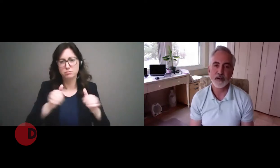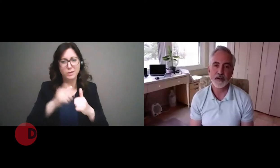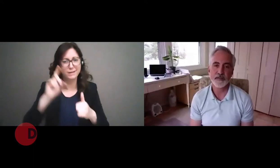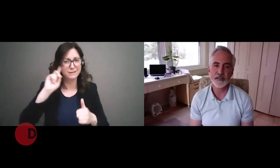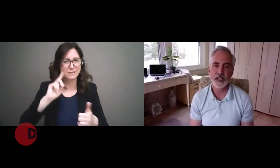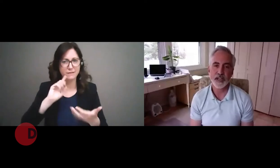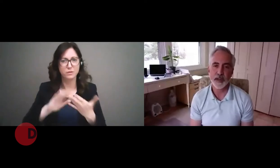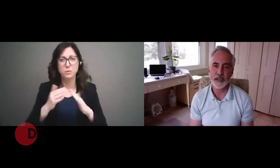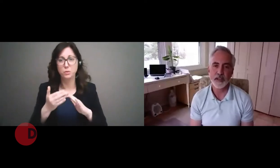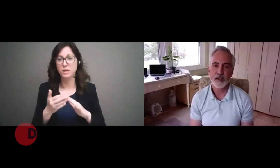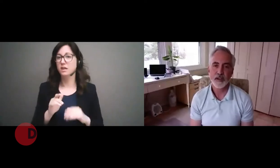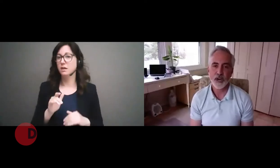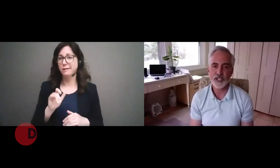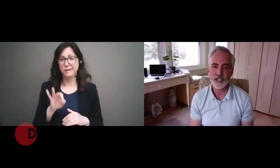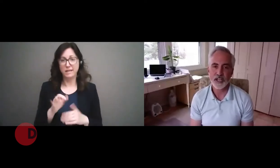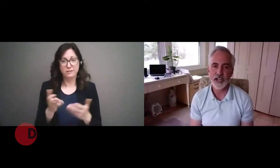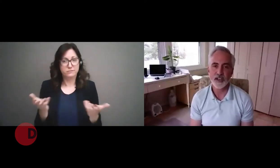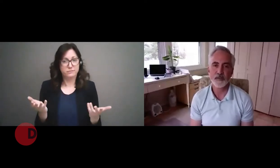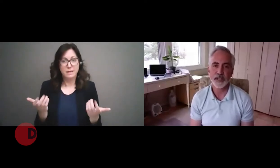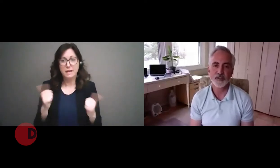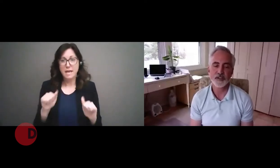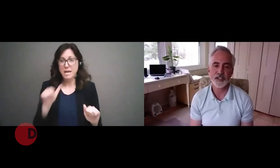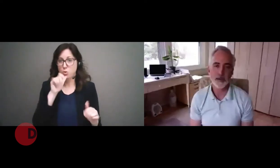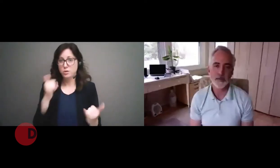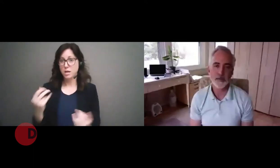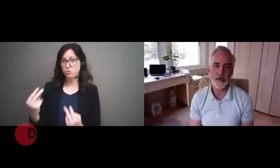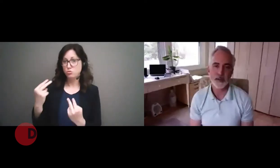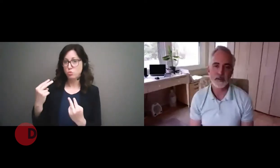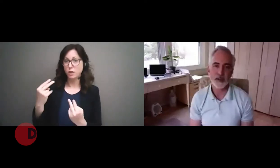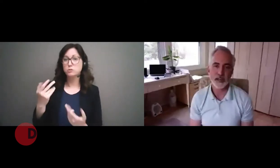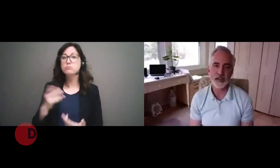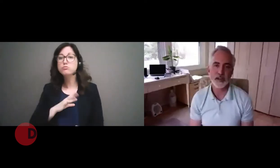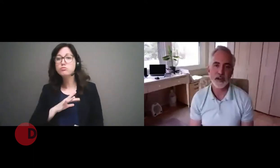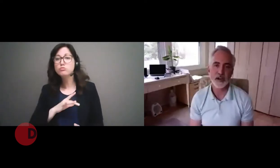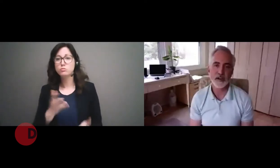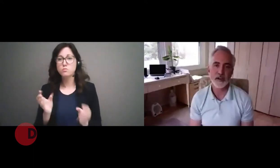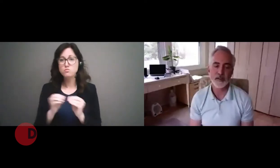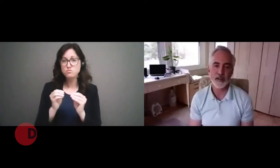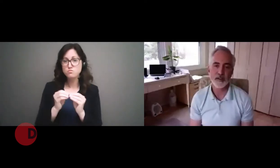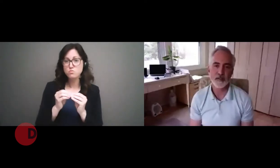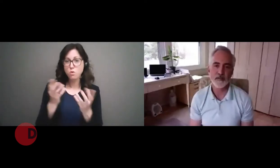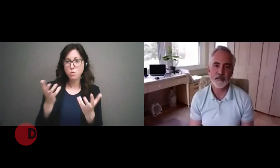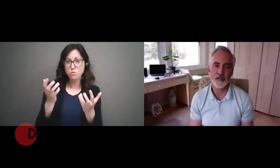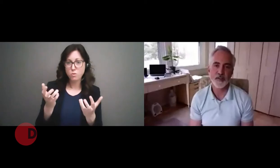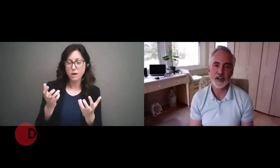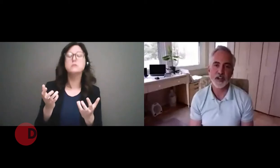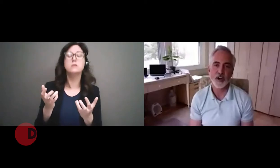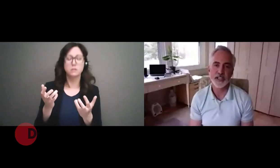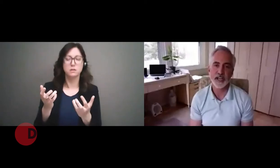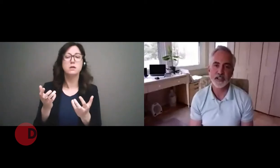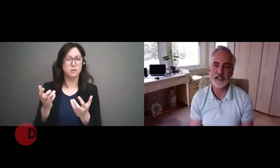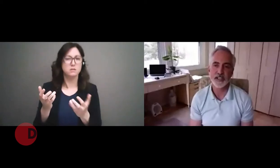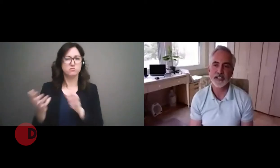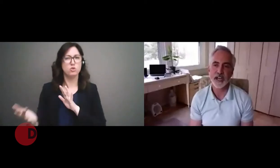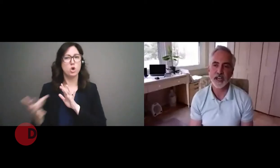Anyone watching this interview and wants more information can contact Statistics Canada,